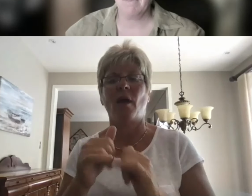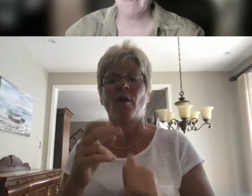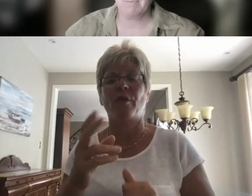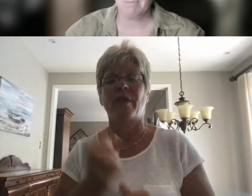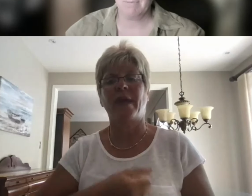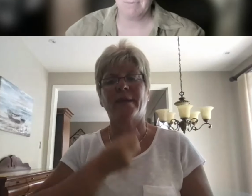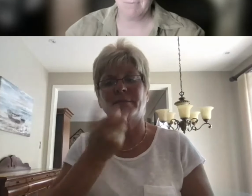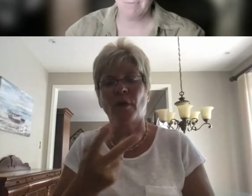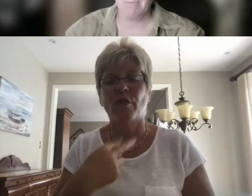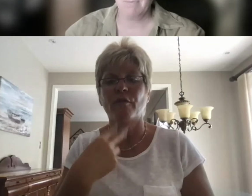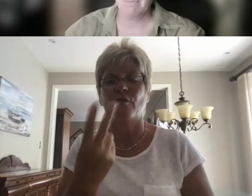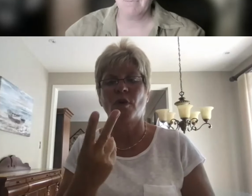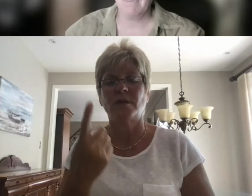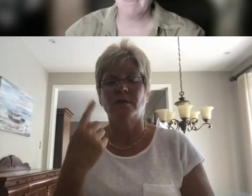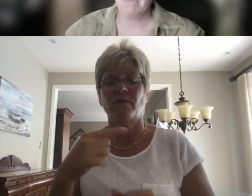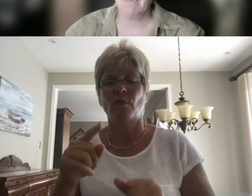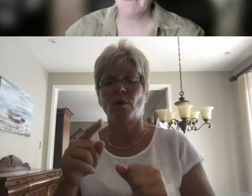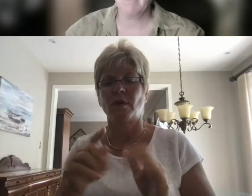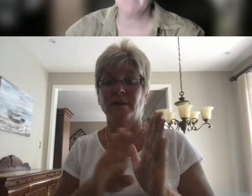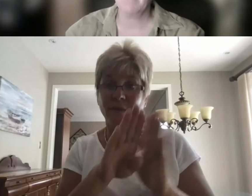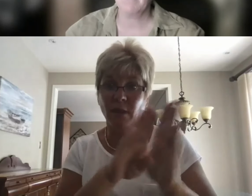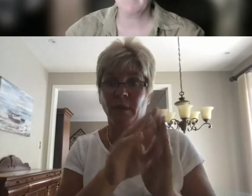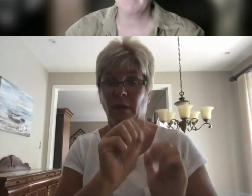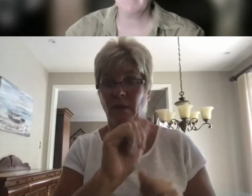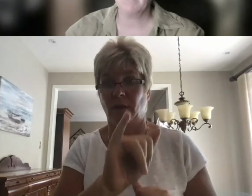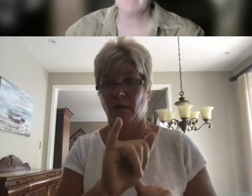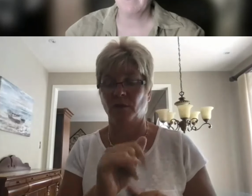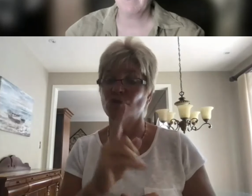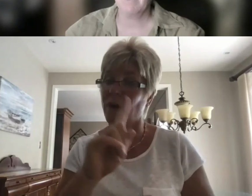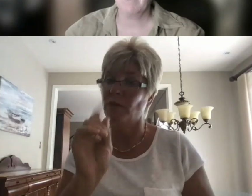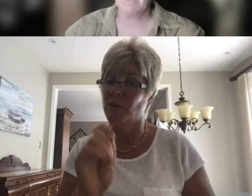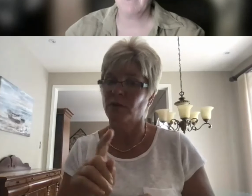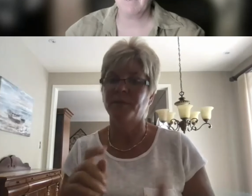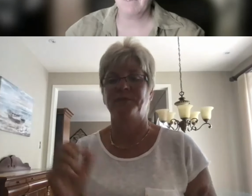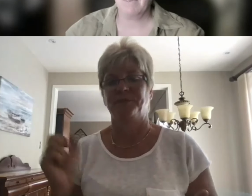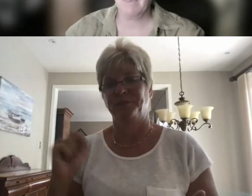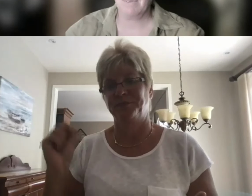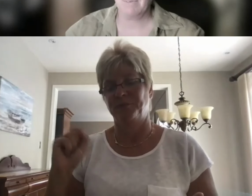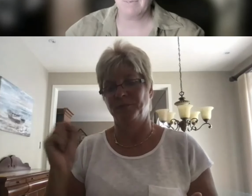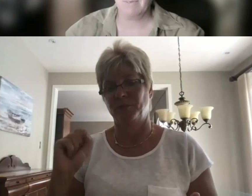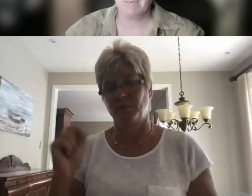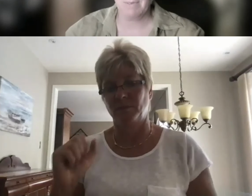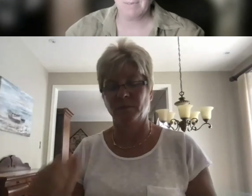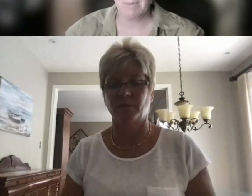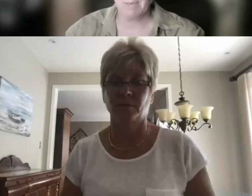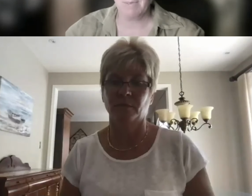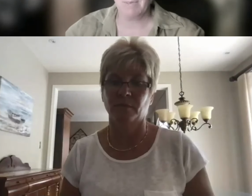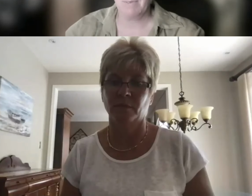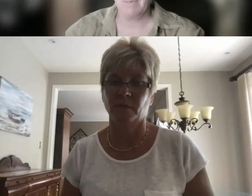Would you like to ask your question? Monica Singh: Yeah, I was wondering many times